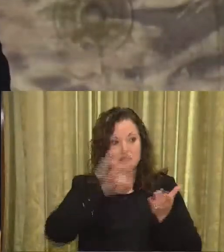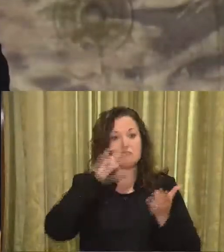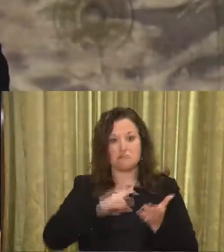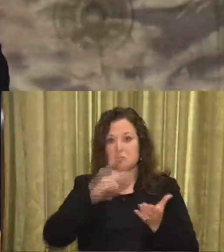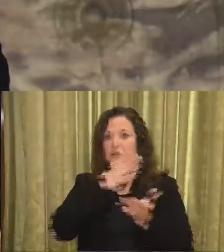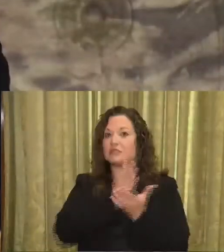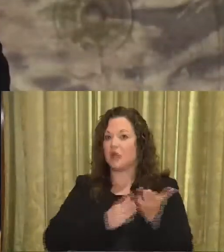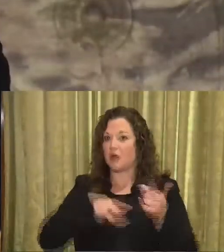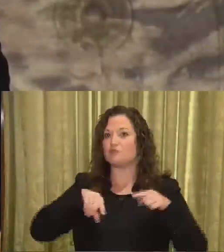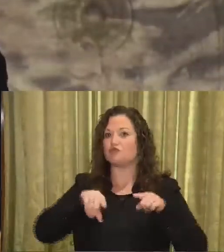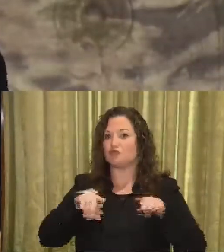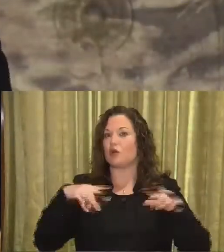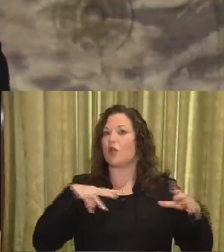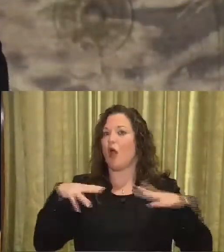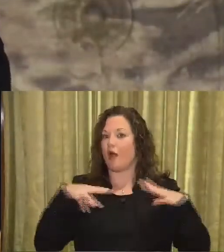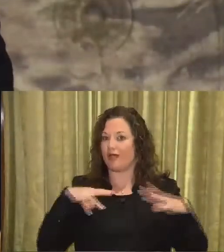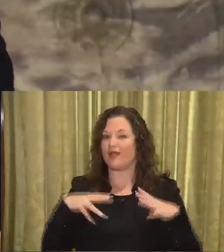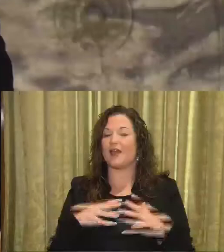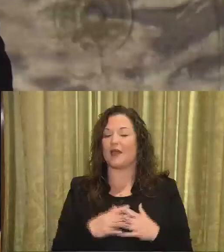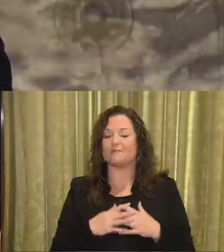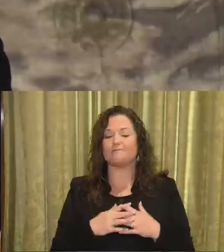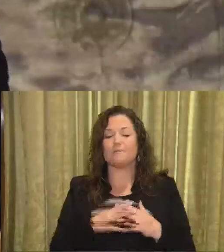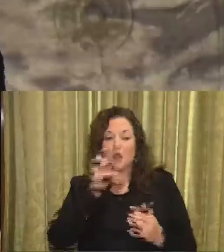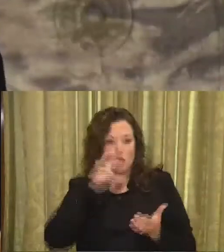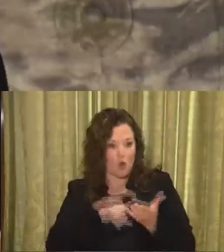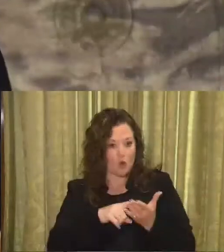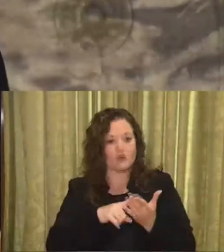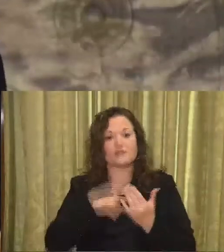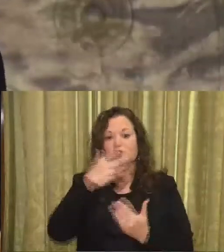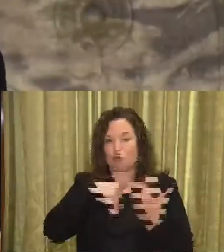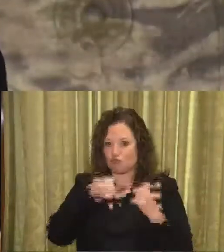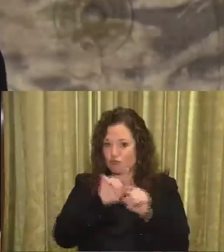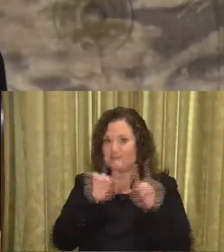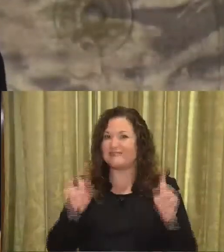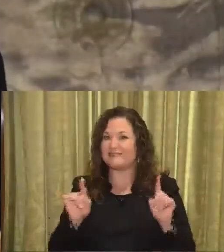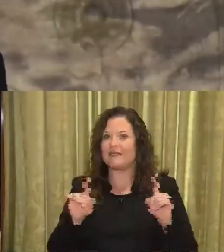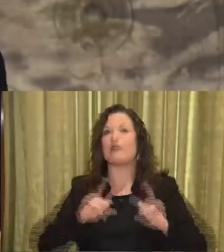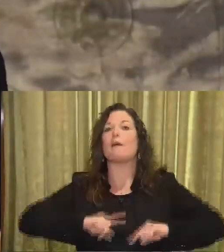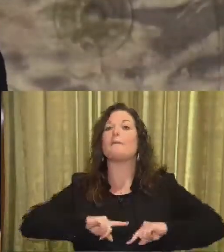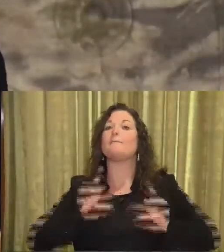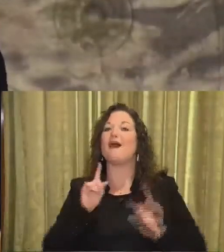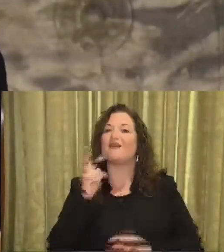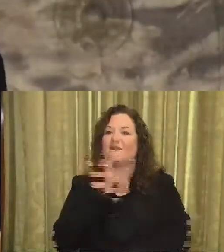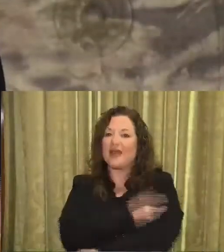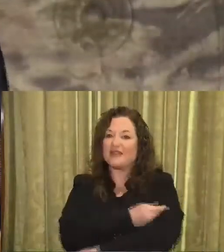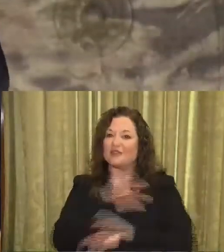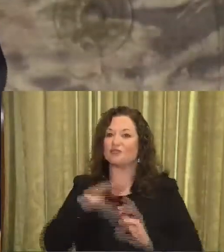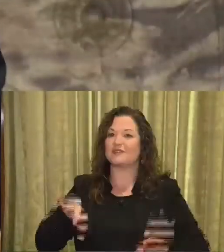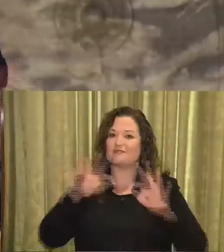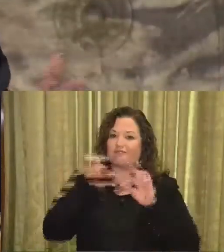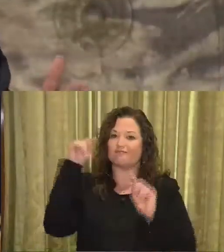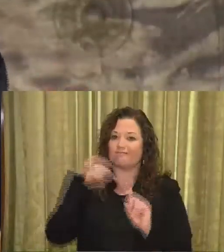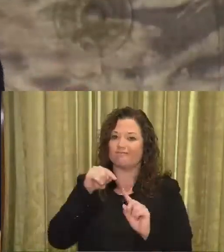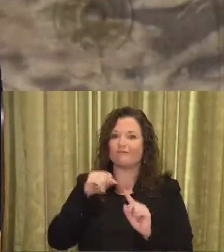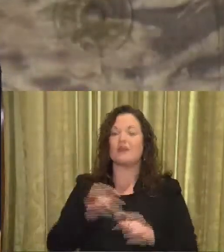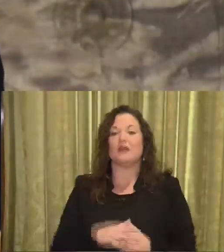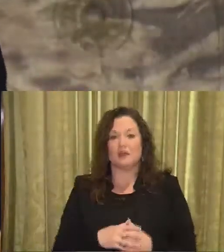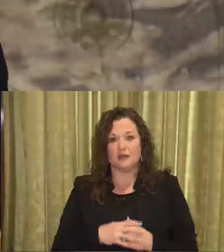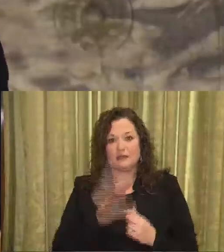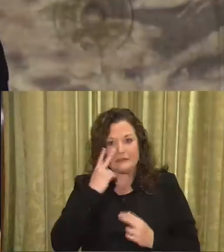Through the holiday time and social distancing, but the vaccination is a key. We've seen some uptick in it, so I'm concerned about what happens